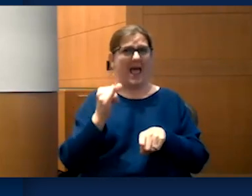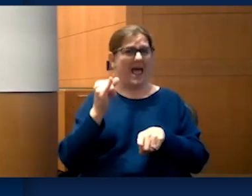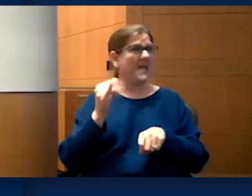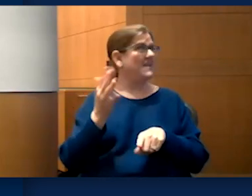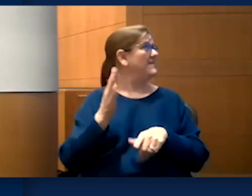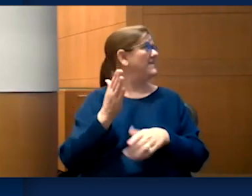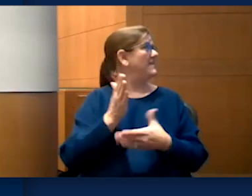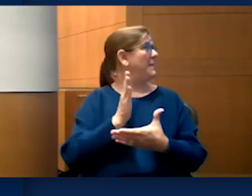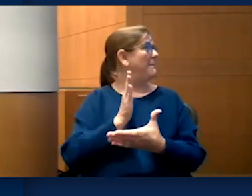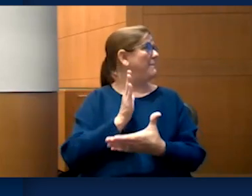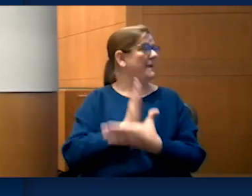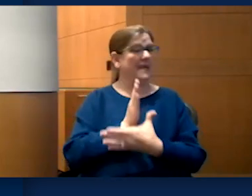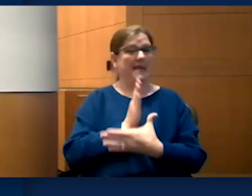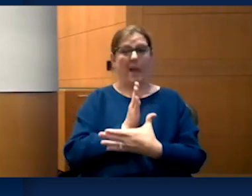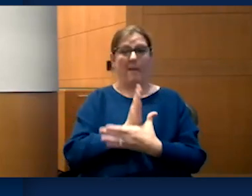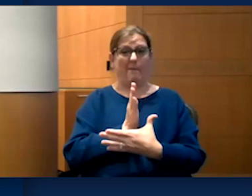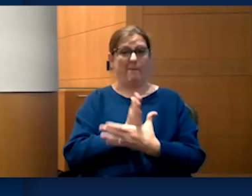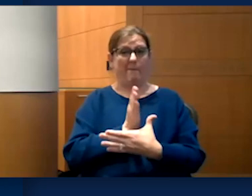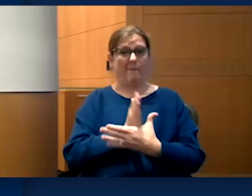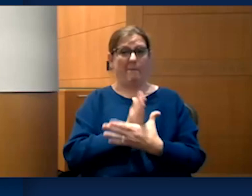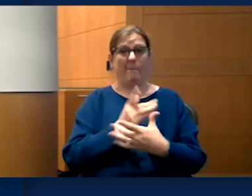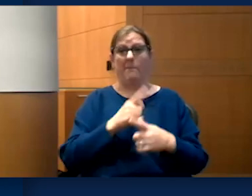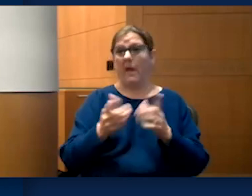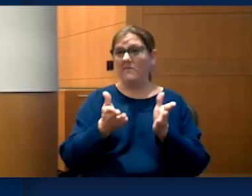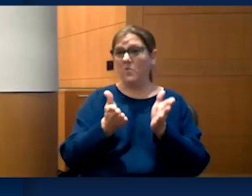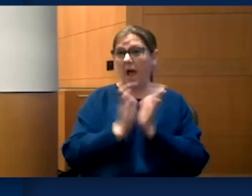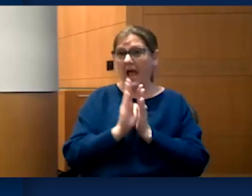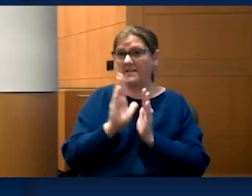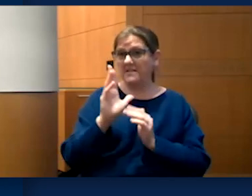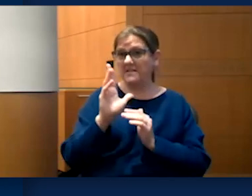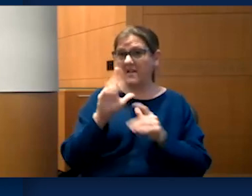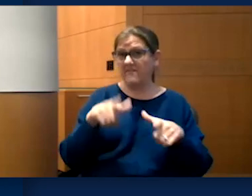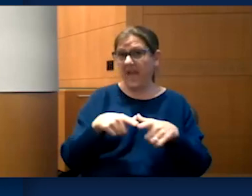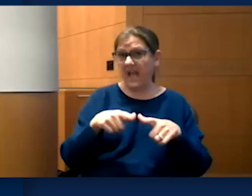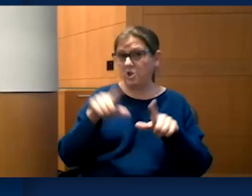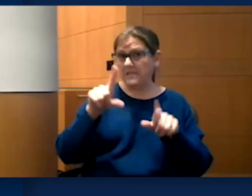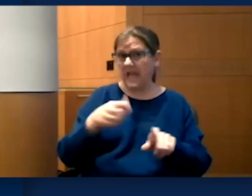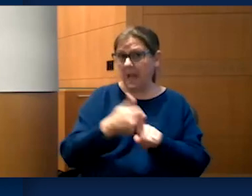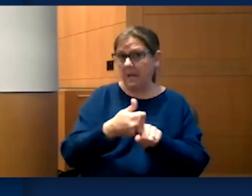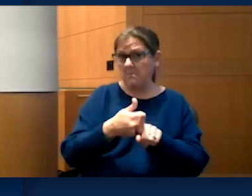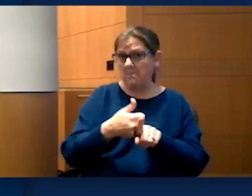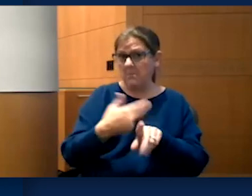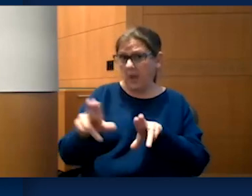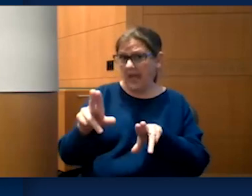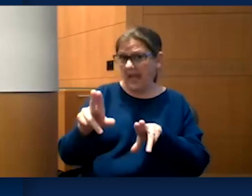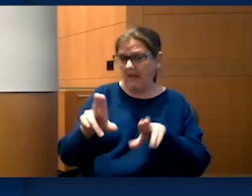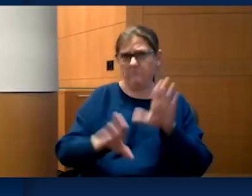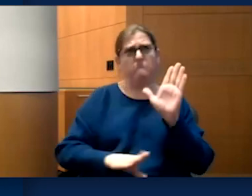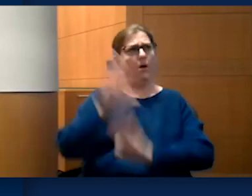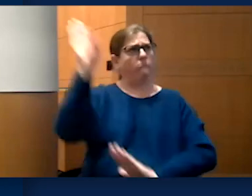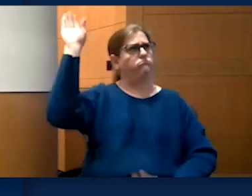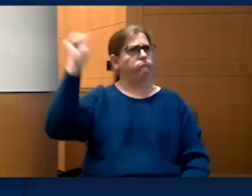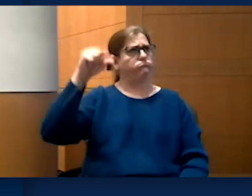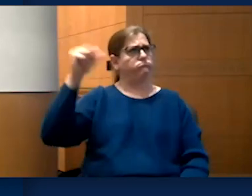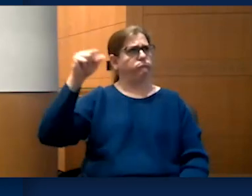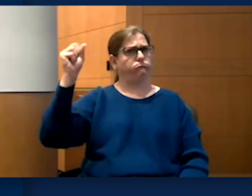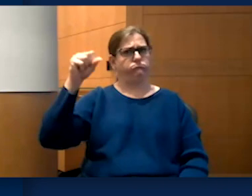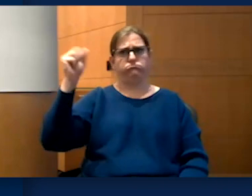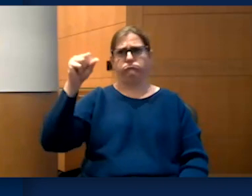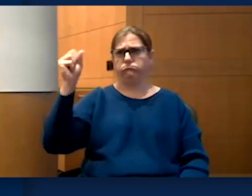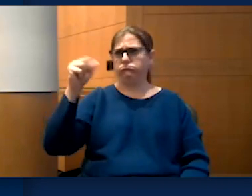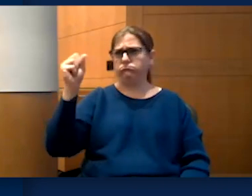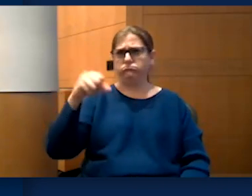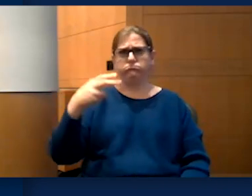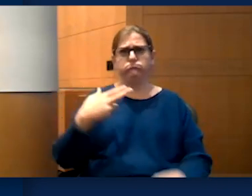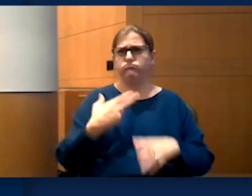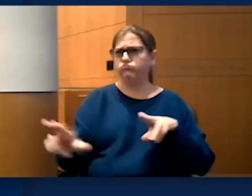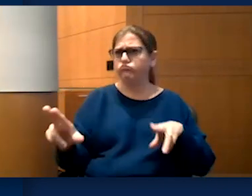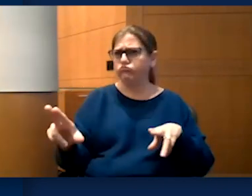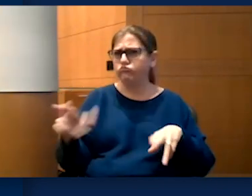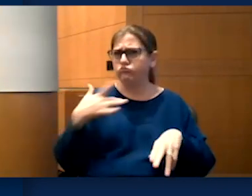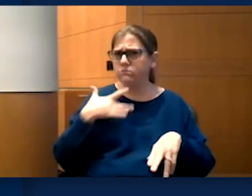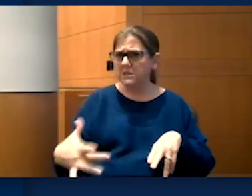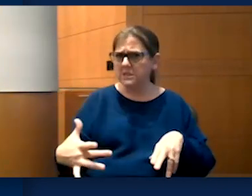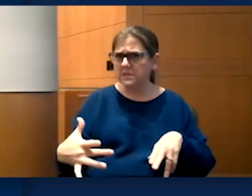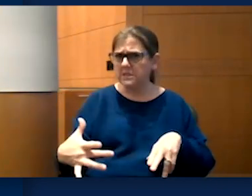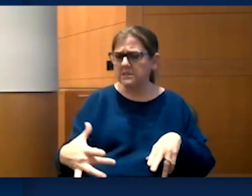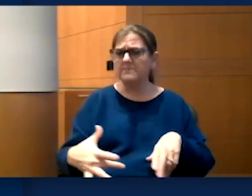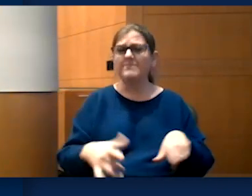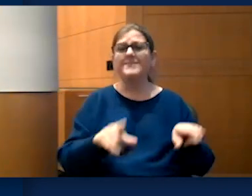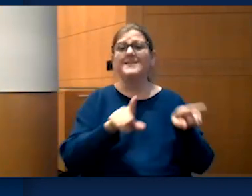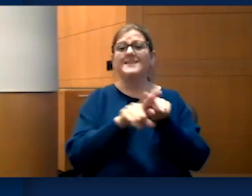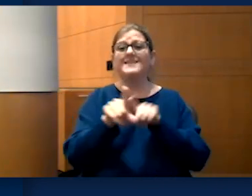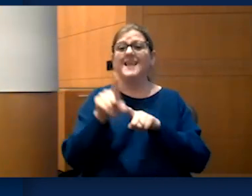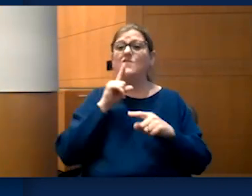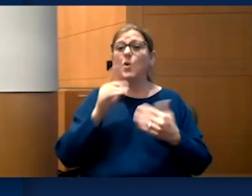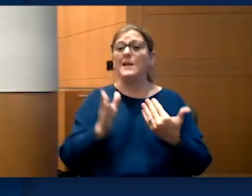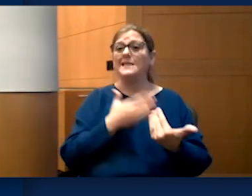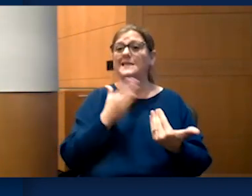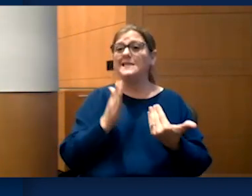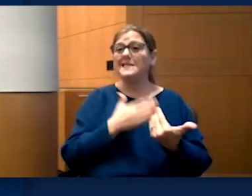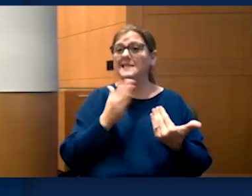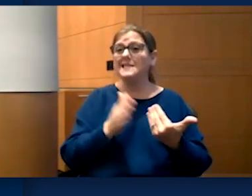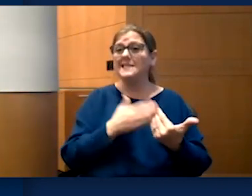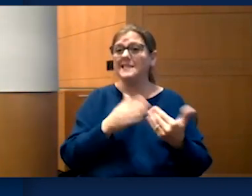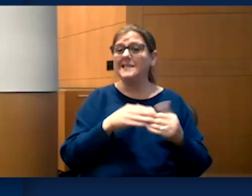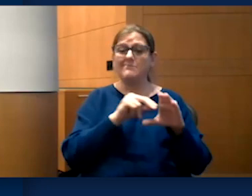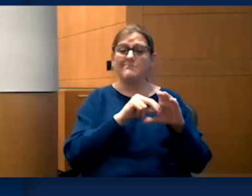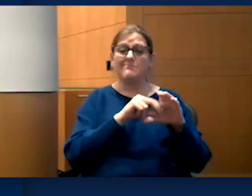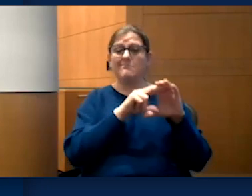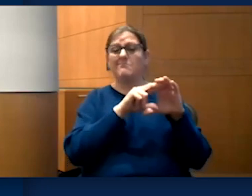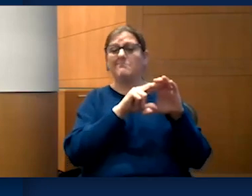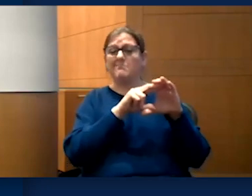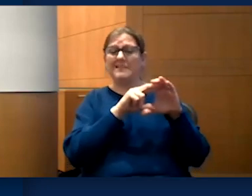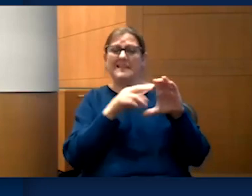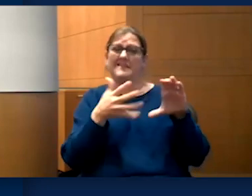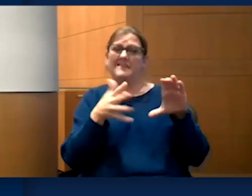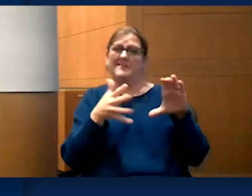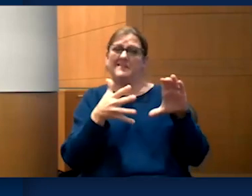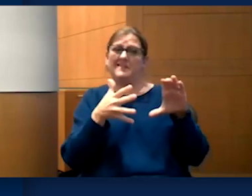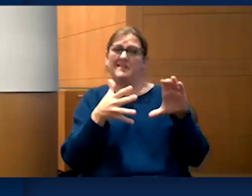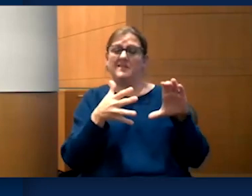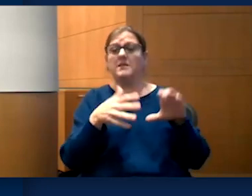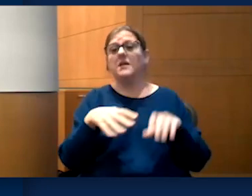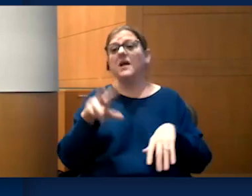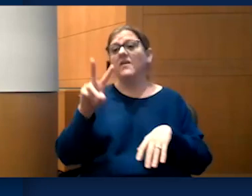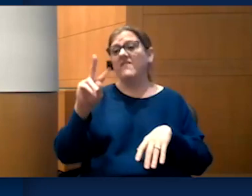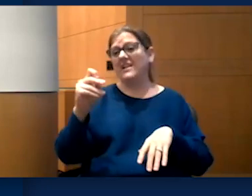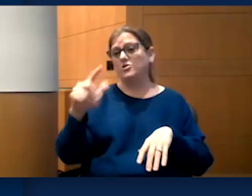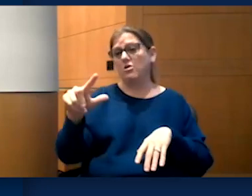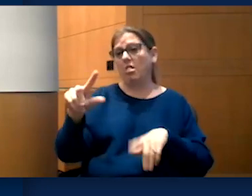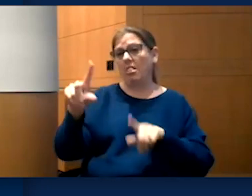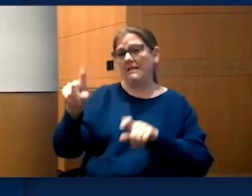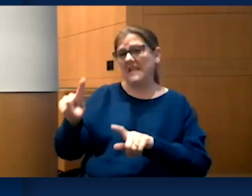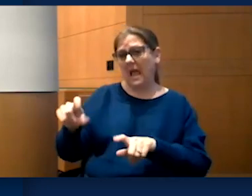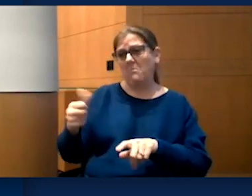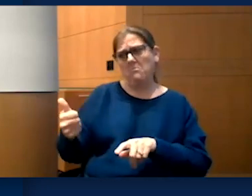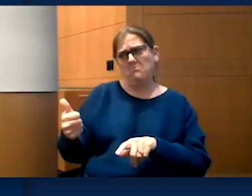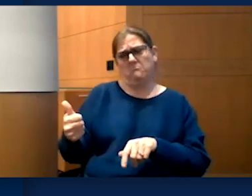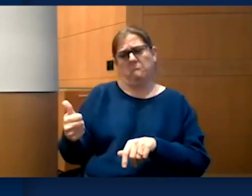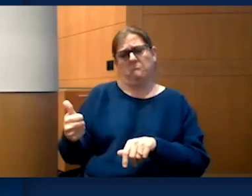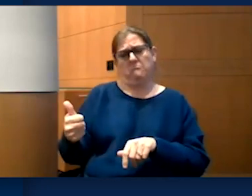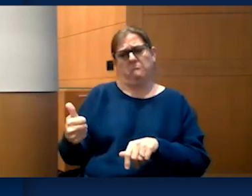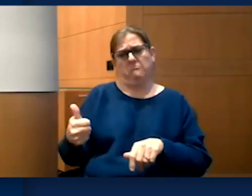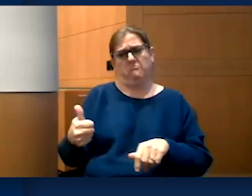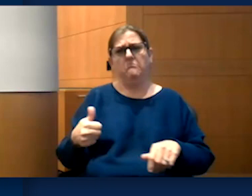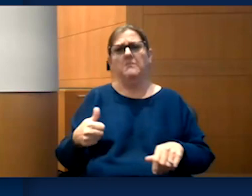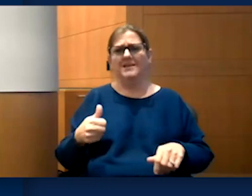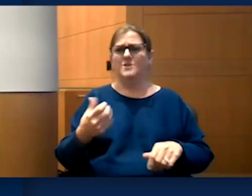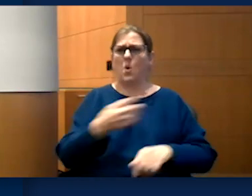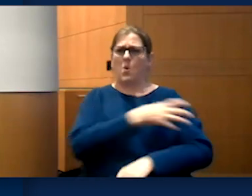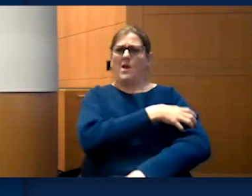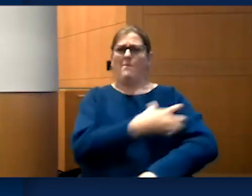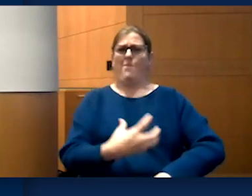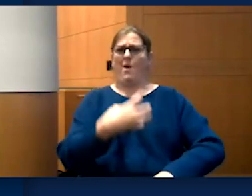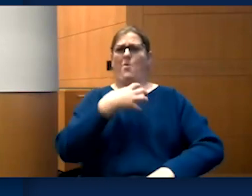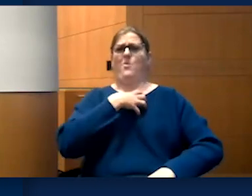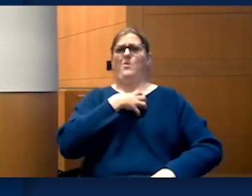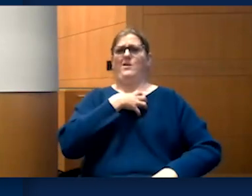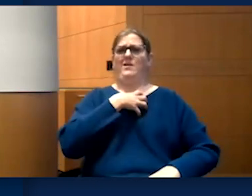So, when we talked about, is the pelvic exam quick? You can see on the very far right-hand side in the blue line that it was kind of medium. But when you asked vaginal exam, was it quick, you can see it skyrocketed up there. It's like, yes, very much so. The same thing for easy. The pelvic exam, eh, not so much. The vaginal exam, very much so. And empowering.